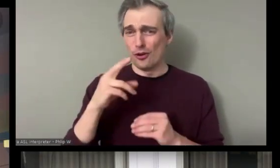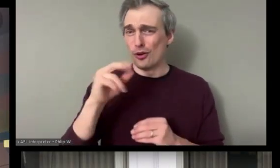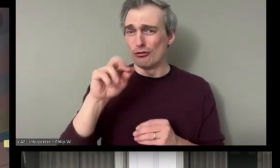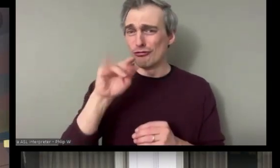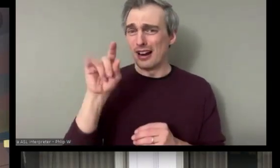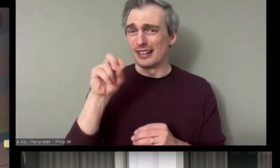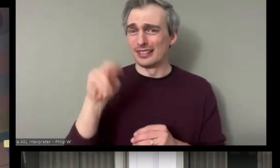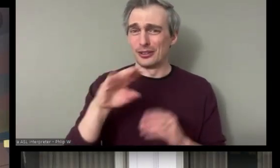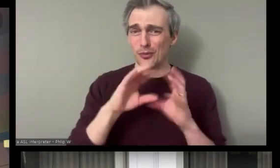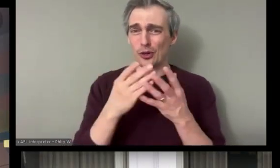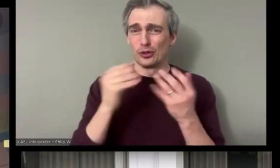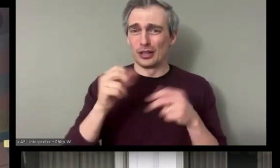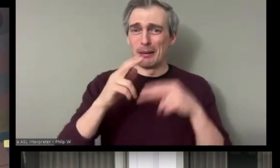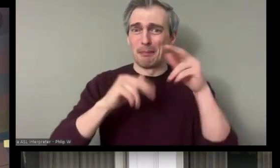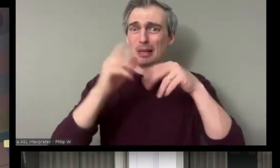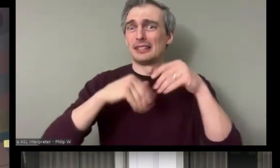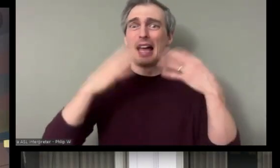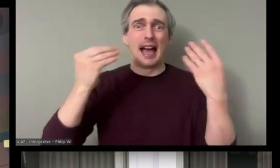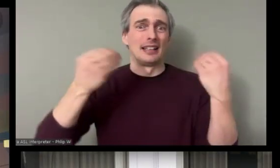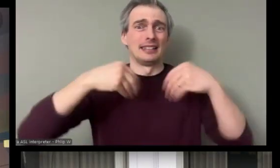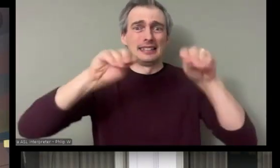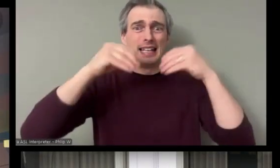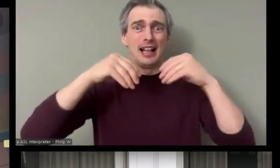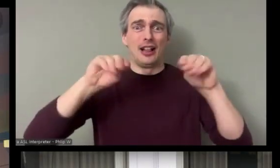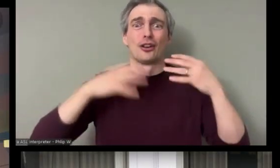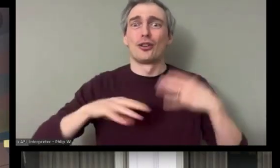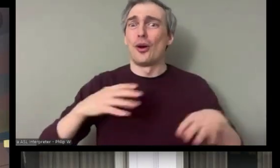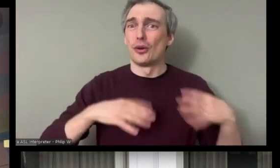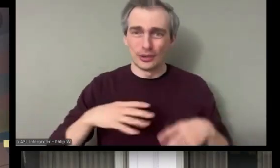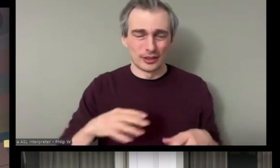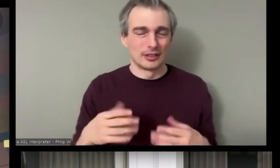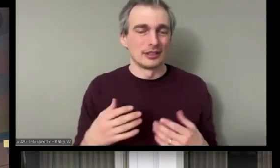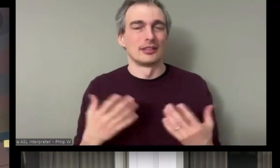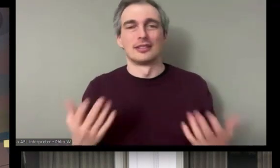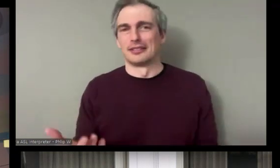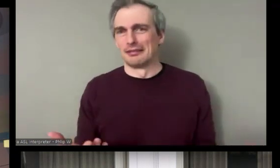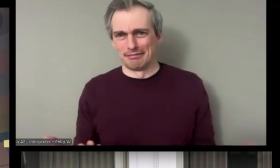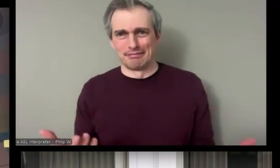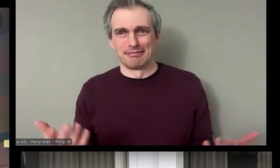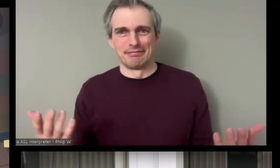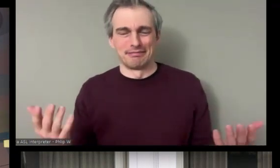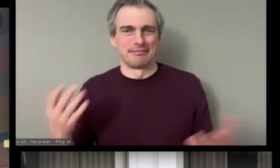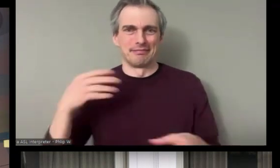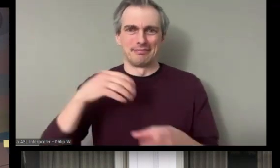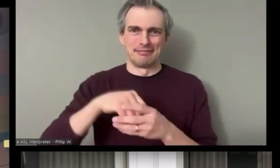So now I have the Accessibility New York City T-shirt on my avatar. In the world.